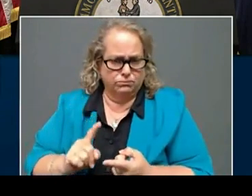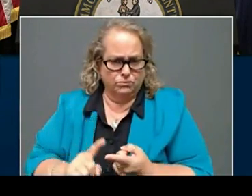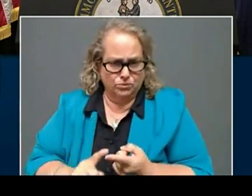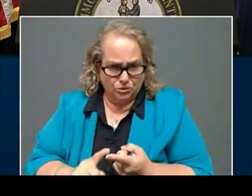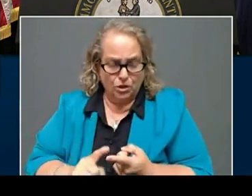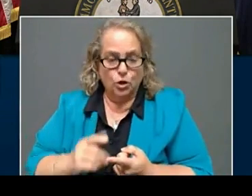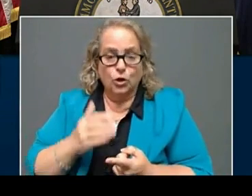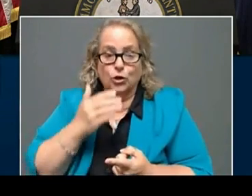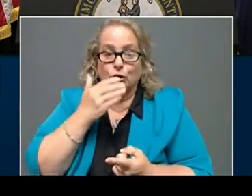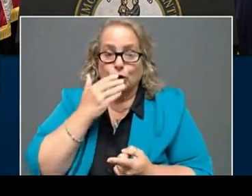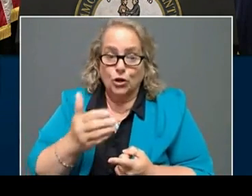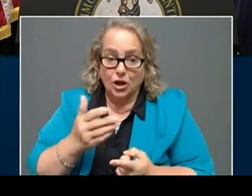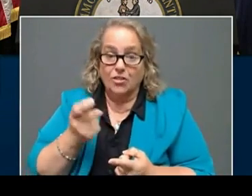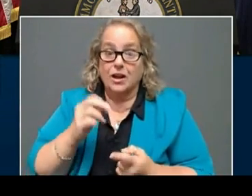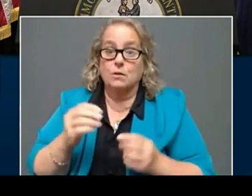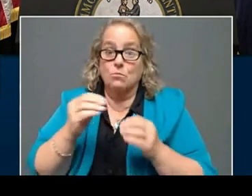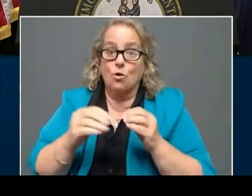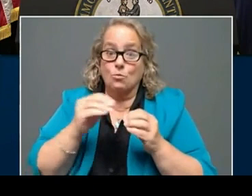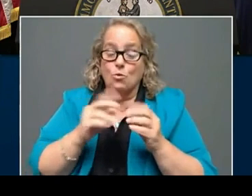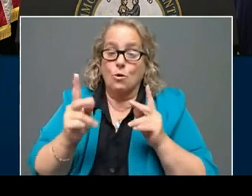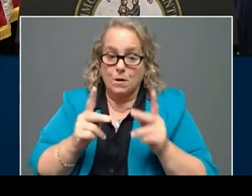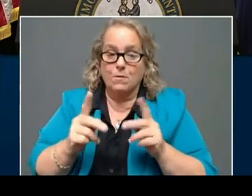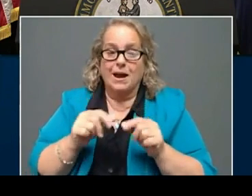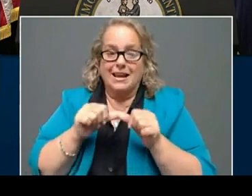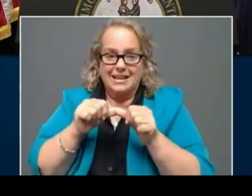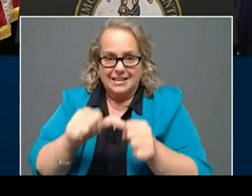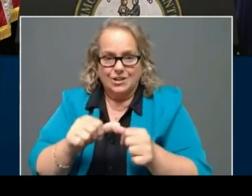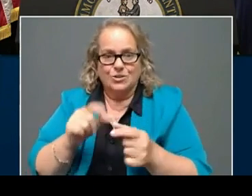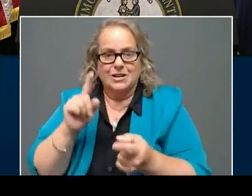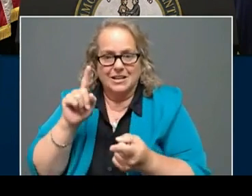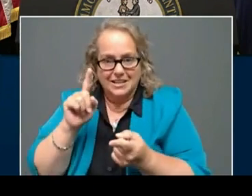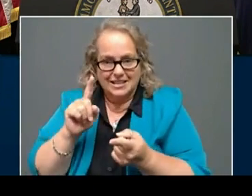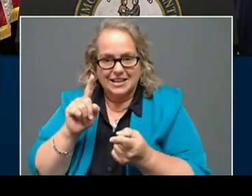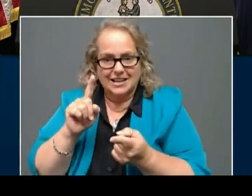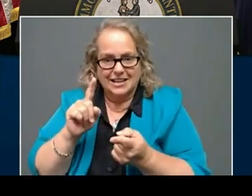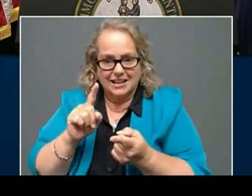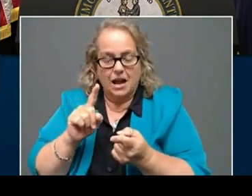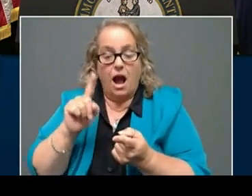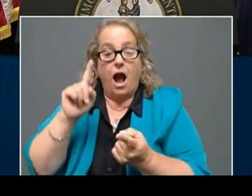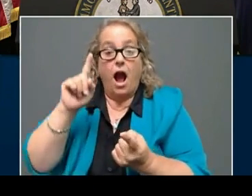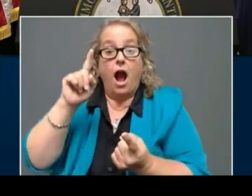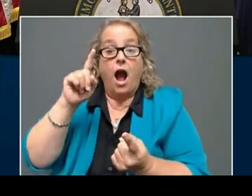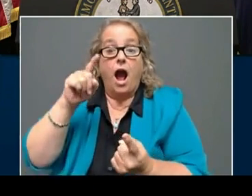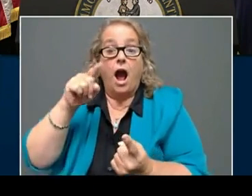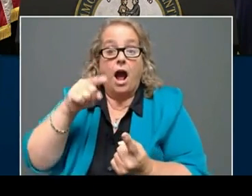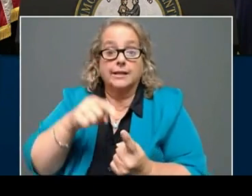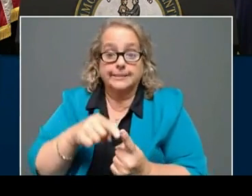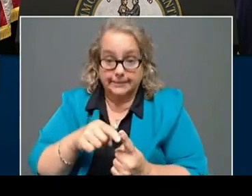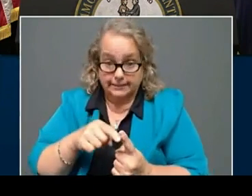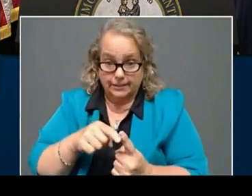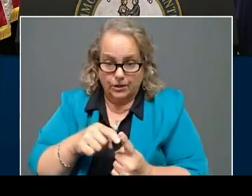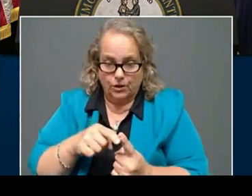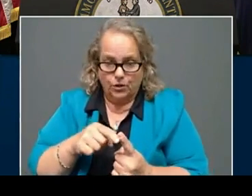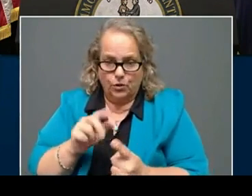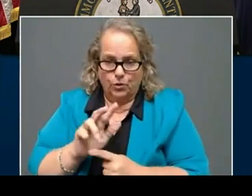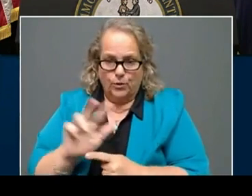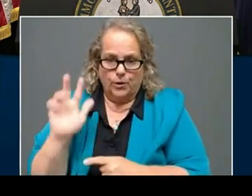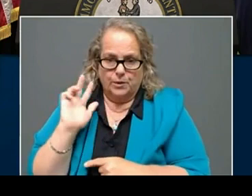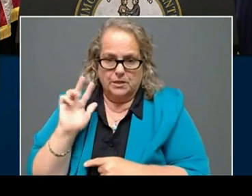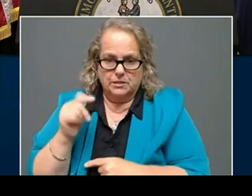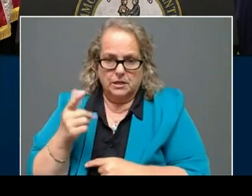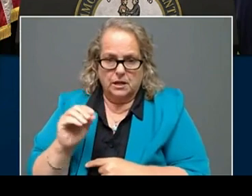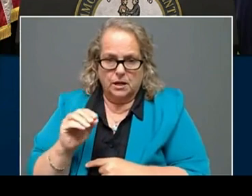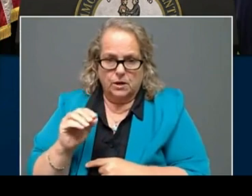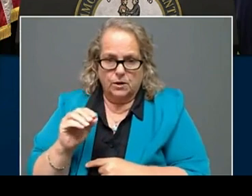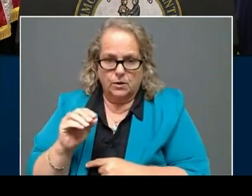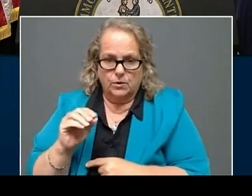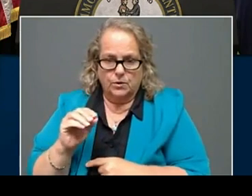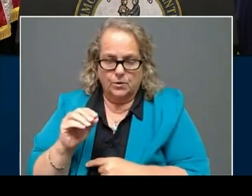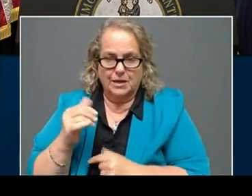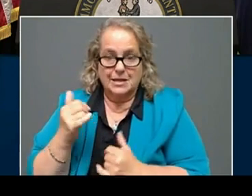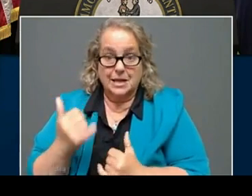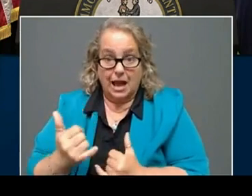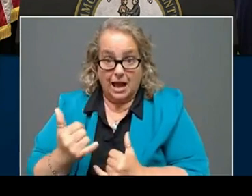continued to decrease. That is until three weeks ago. We have now had three